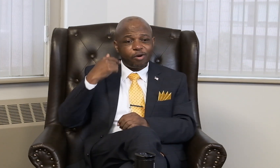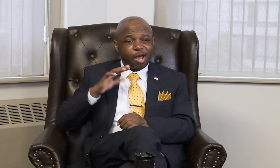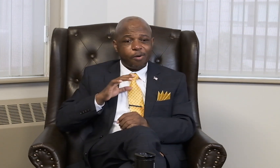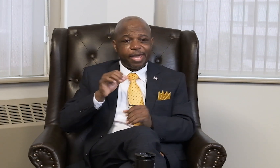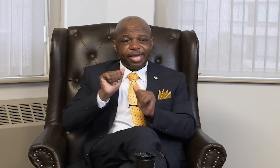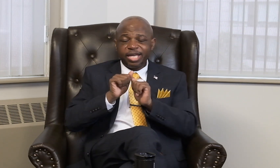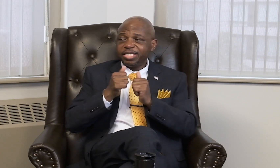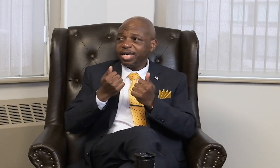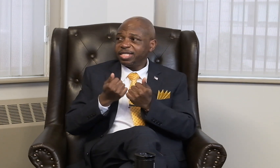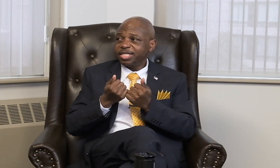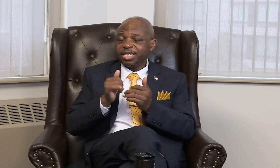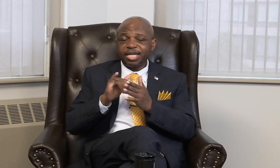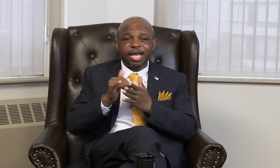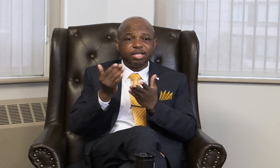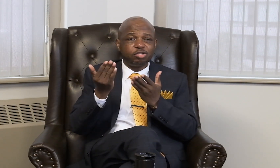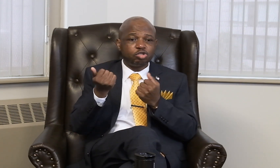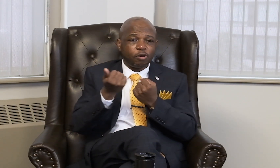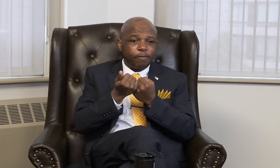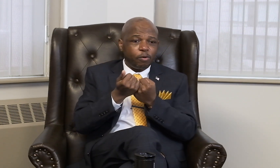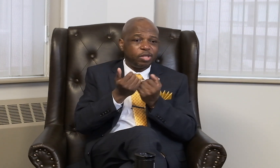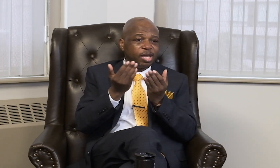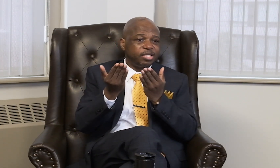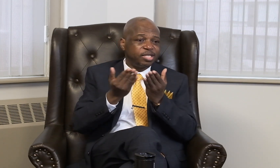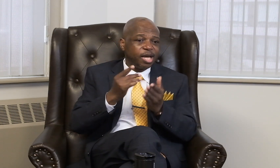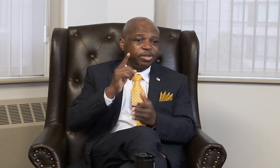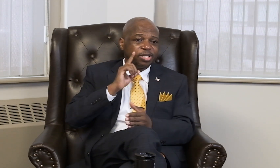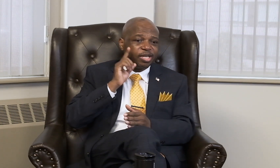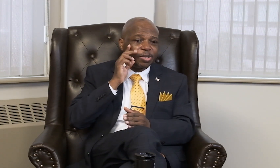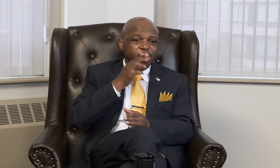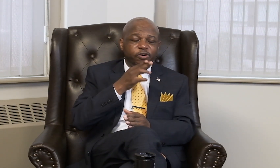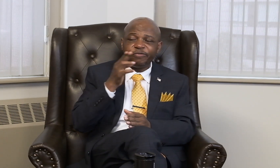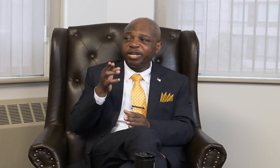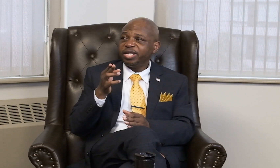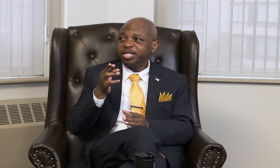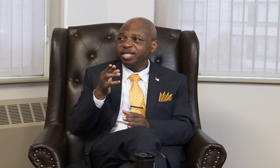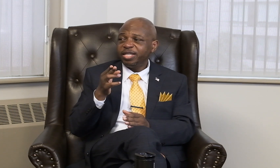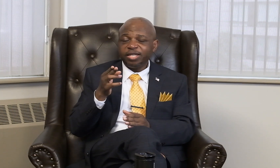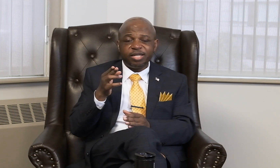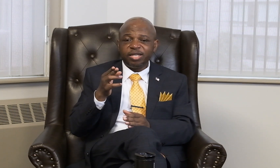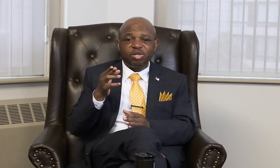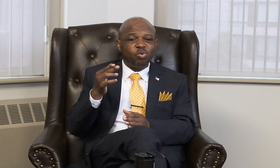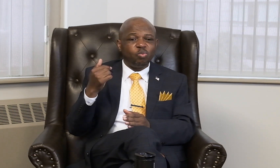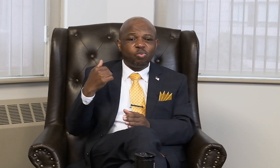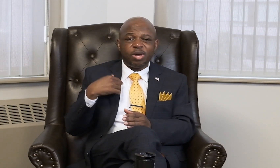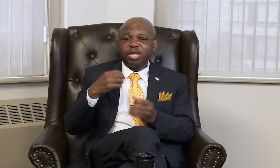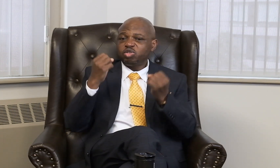We have this array of diversity at our agency that serves and supports the Deaf and Hard of Hearing